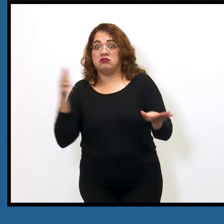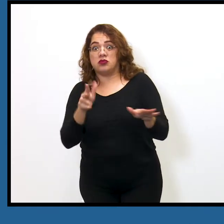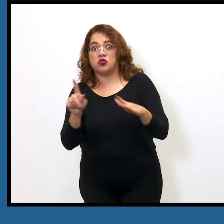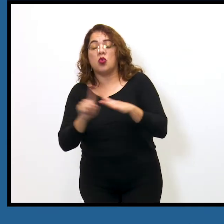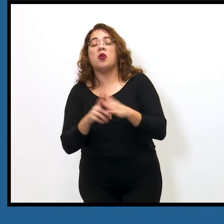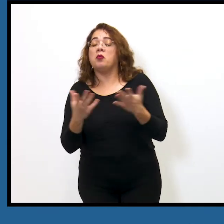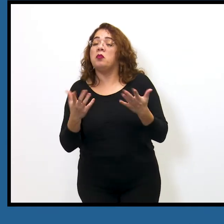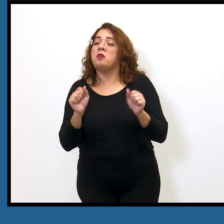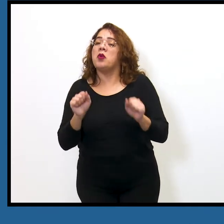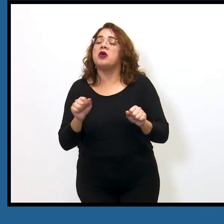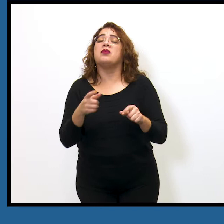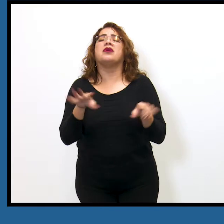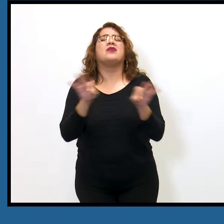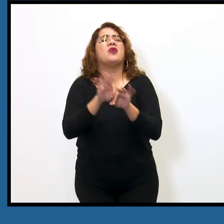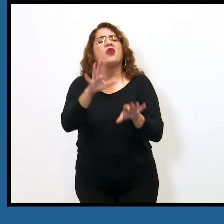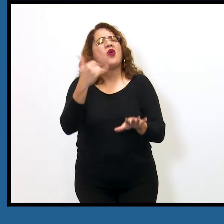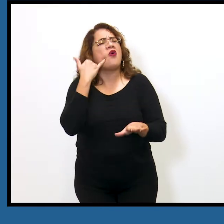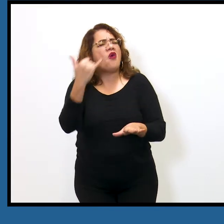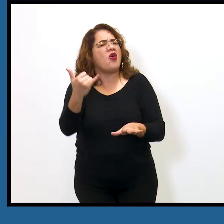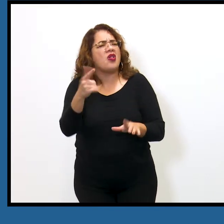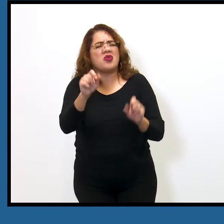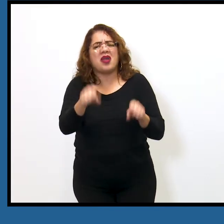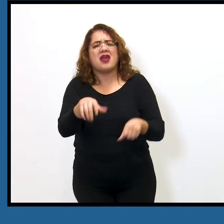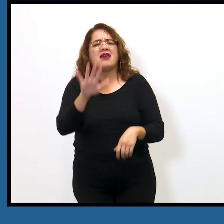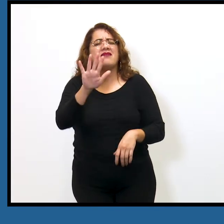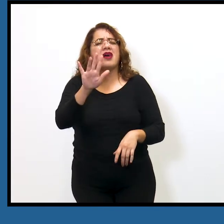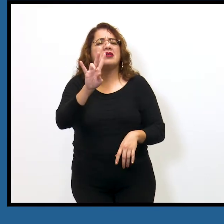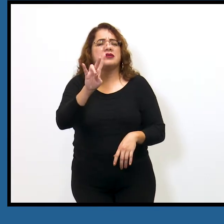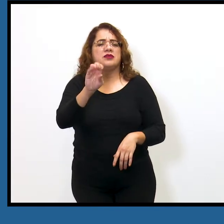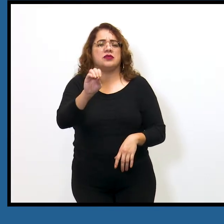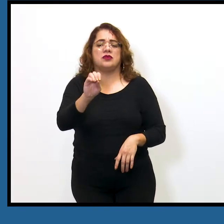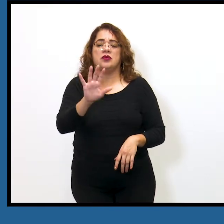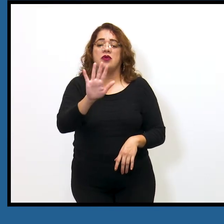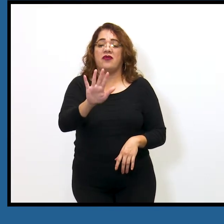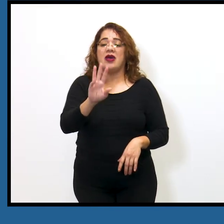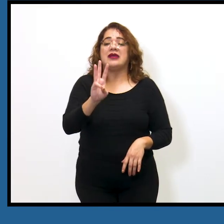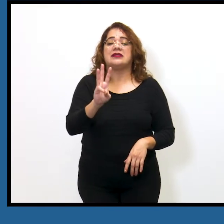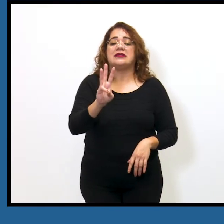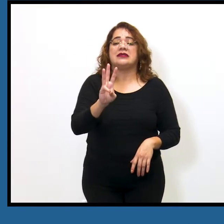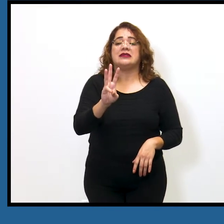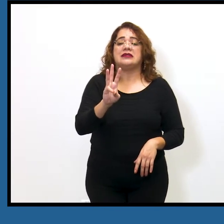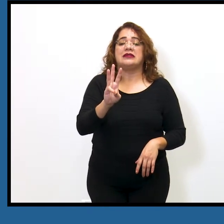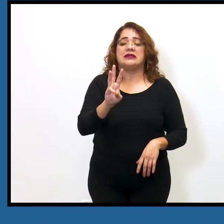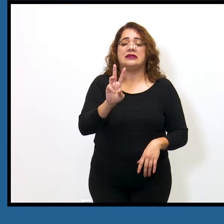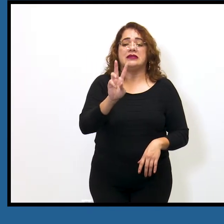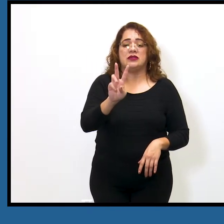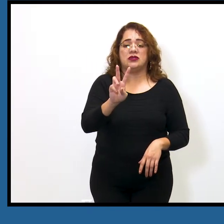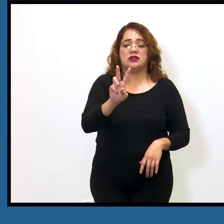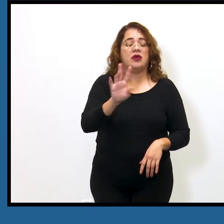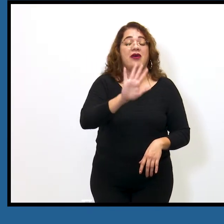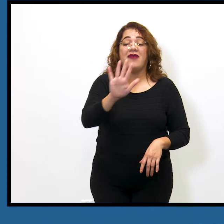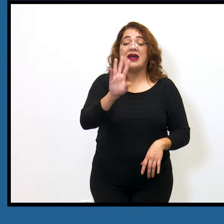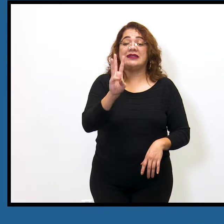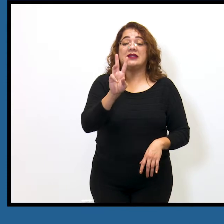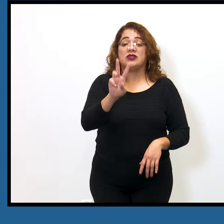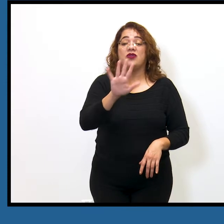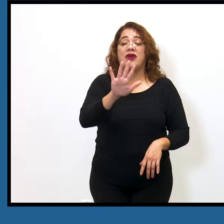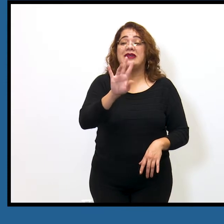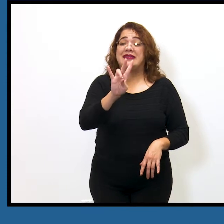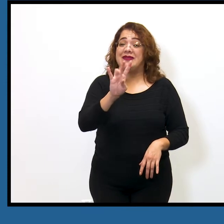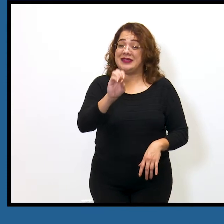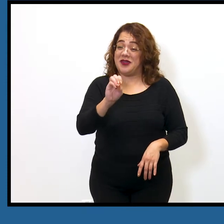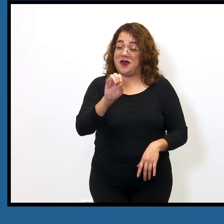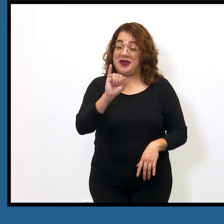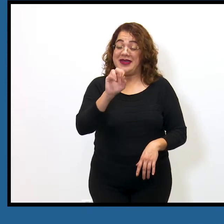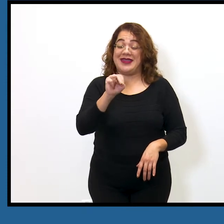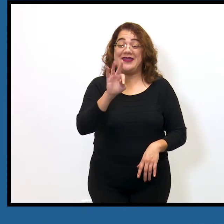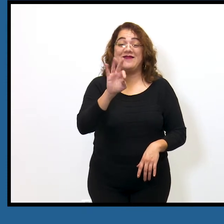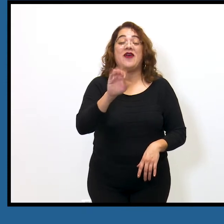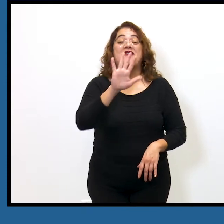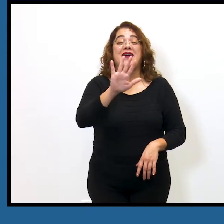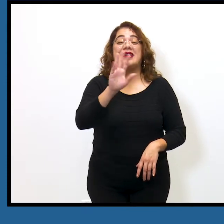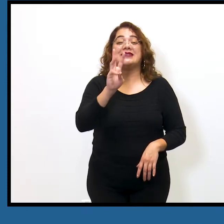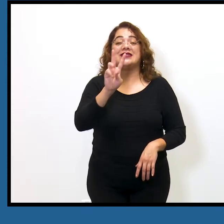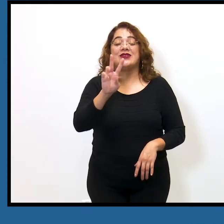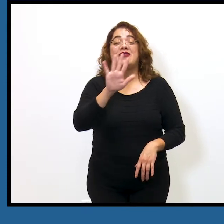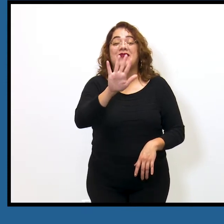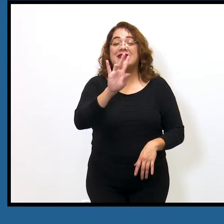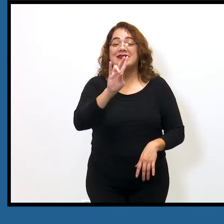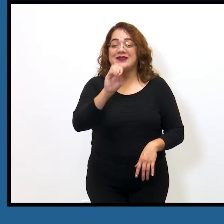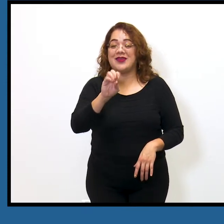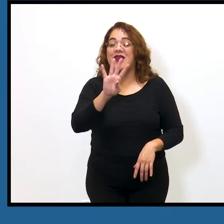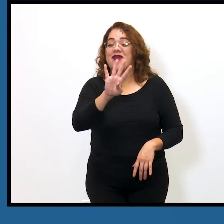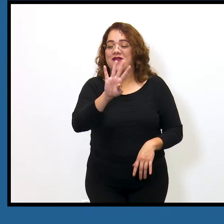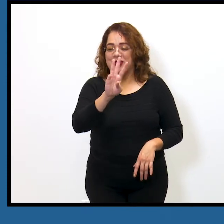by calling the city's information line at 570-562. Sorry 562-570-INFO. So it's 562-570-4636